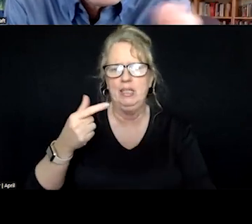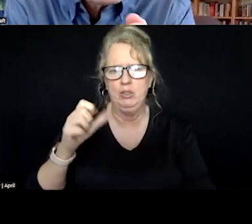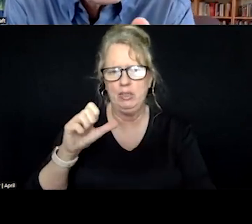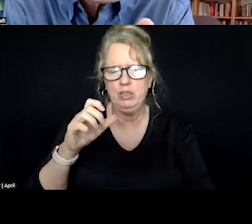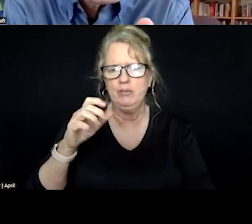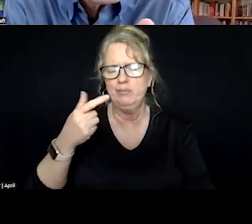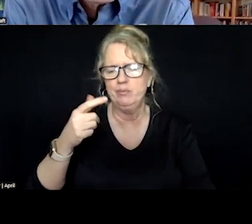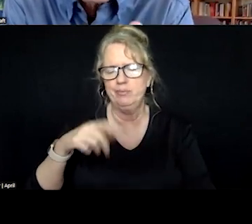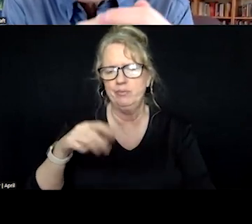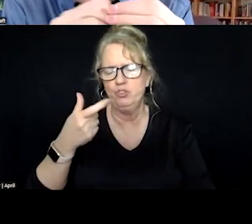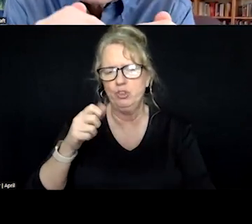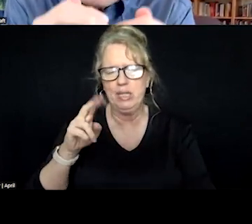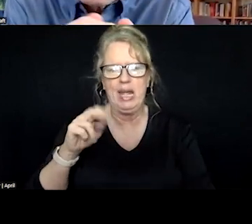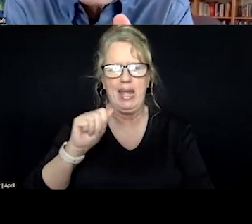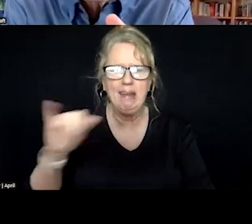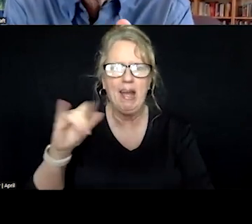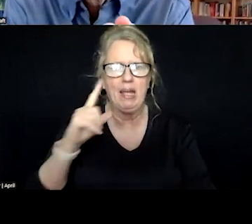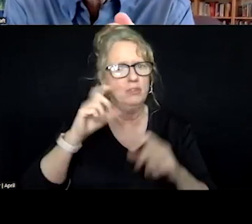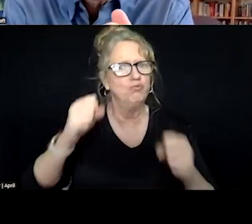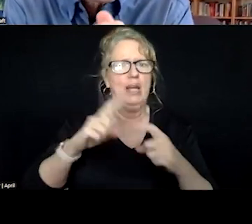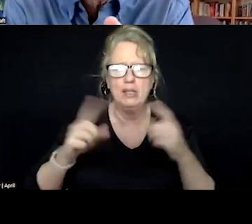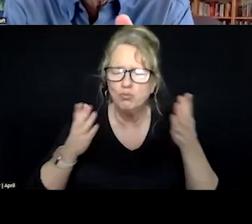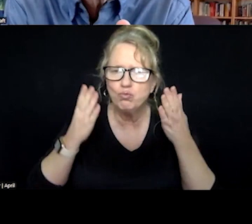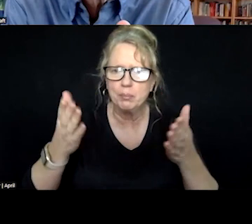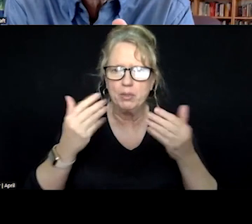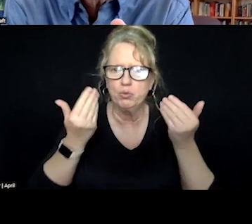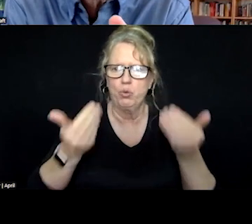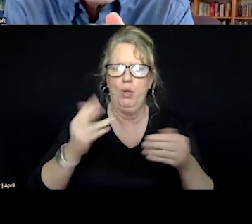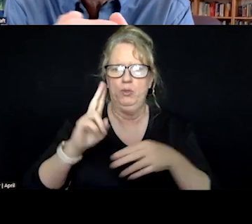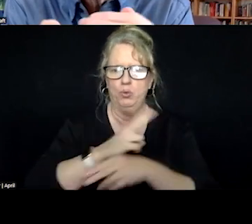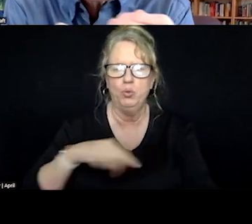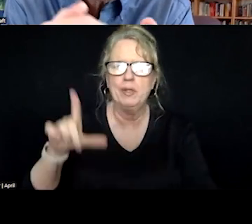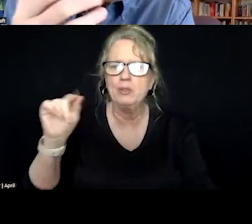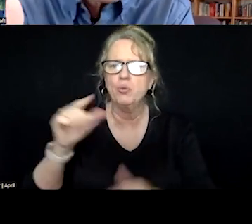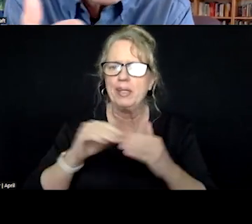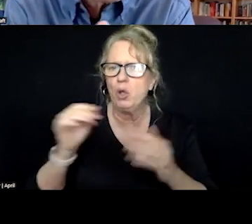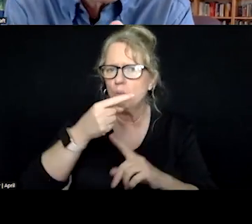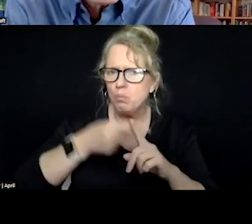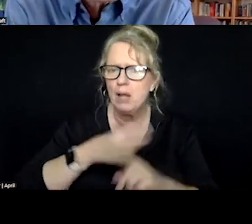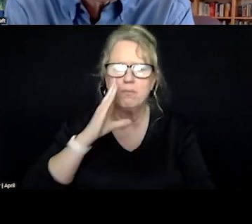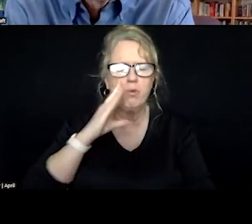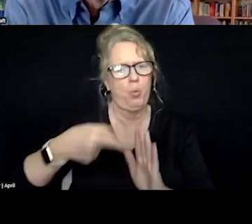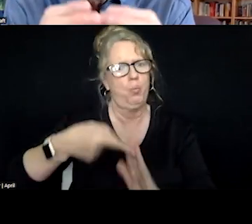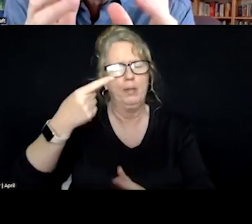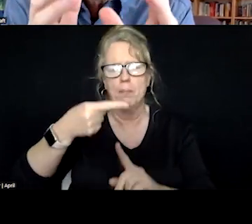CHATGPT. I RECOMMEND THAT YOU USE THE $20 A MONTH TO GET THE